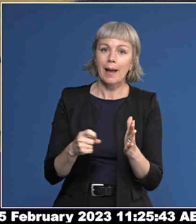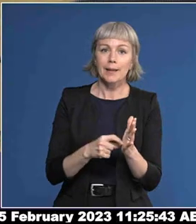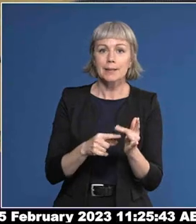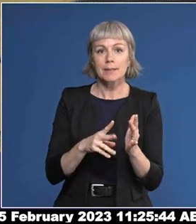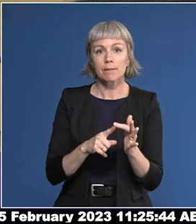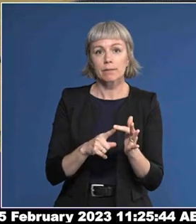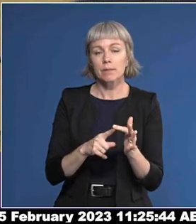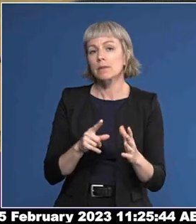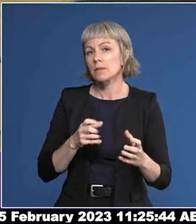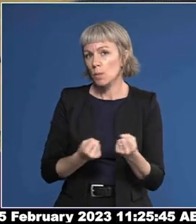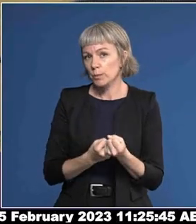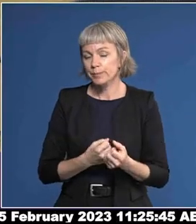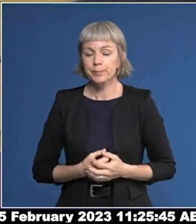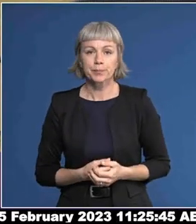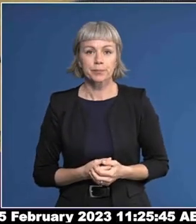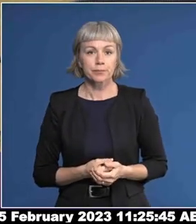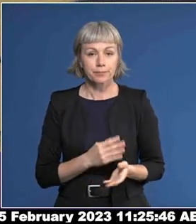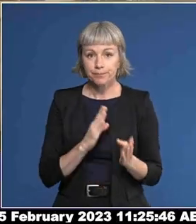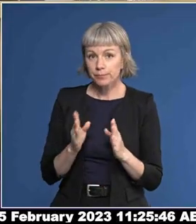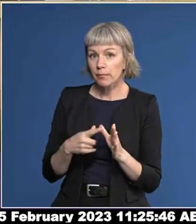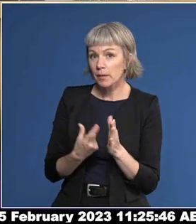Yes. Look, not officially, we don't do it.